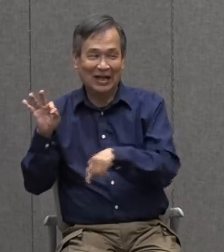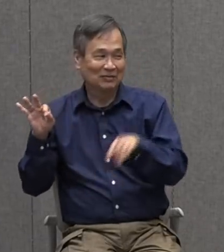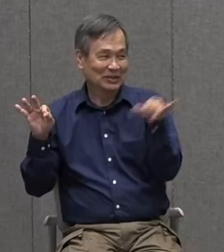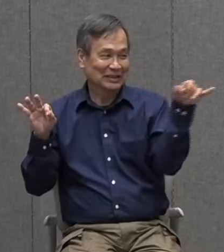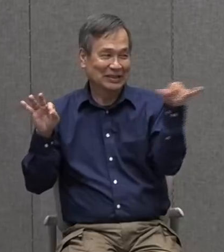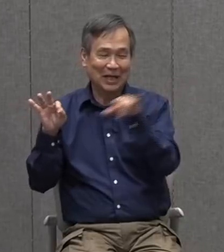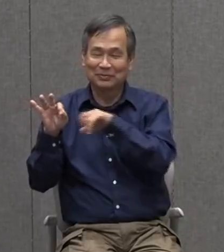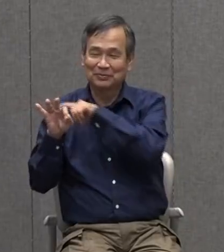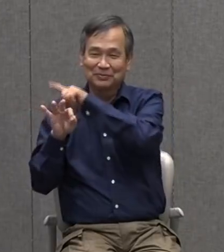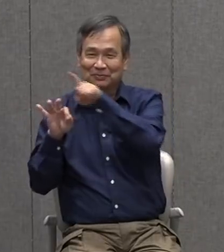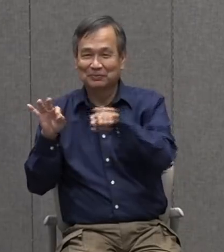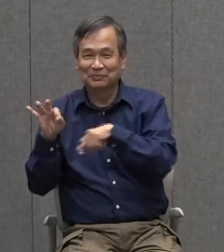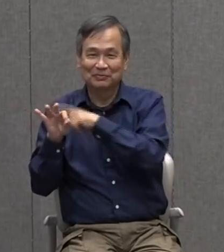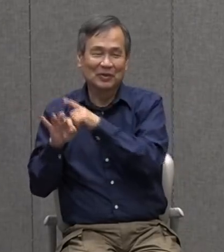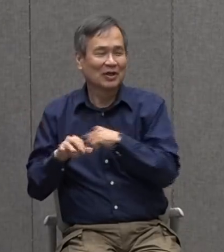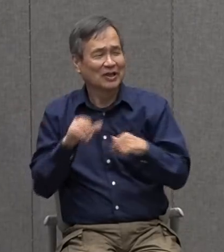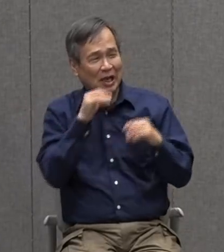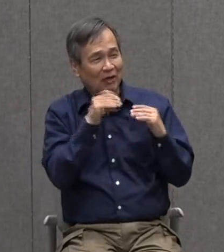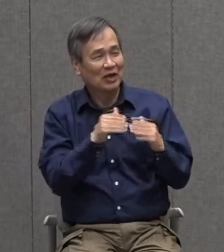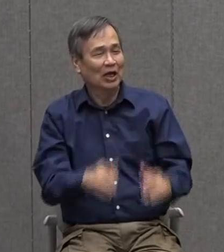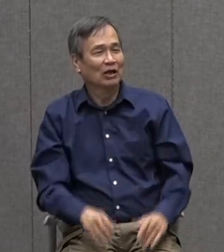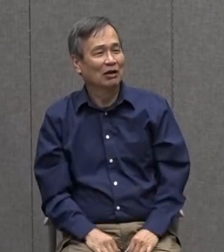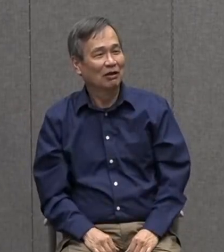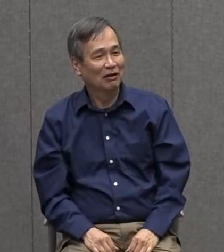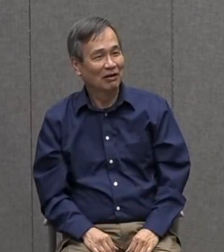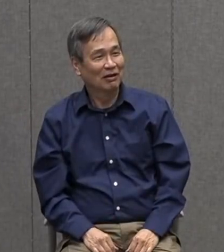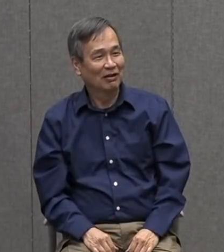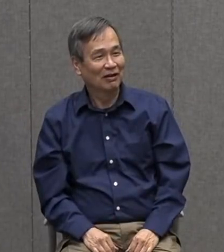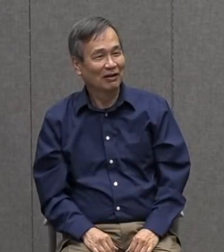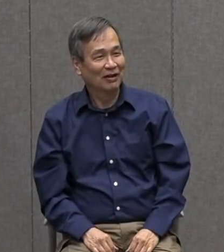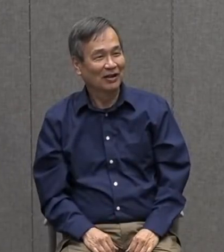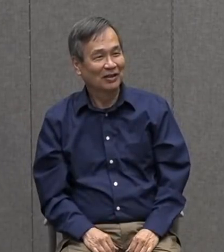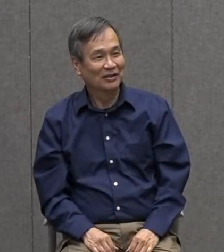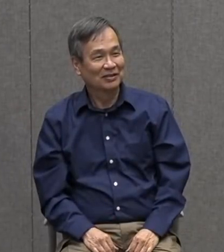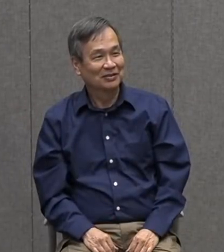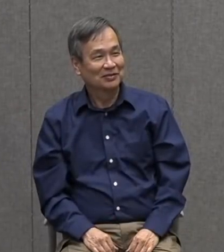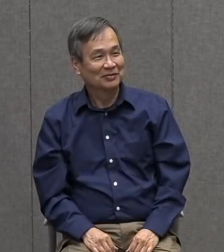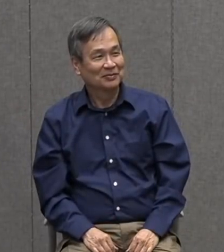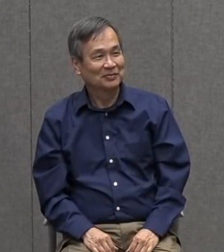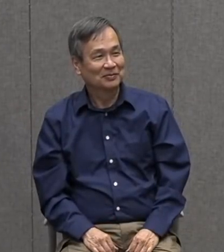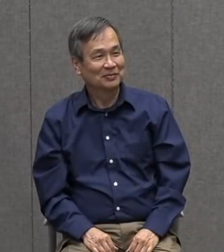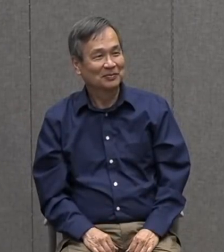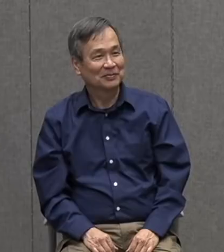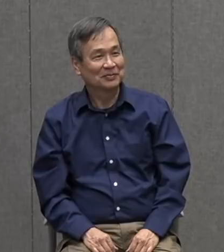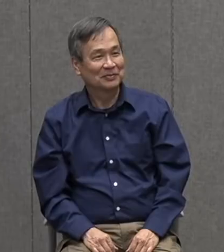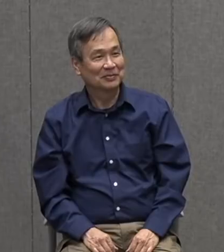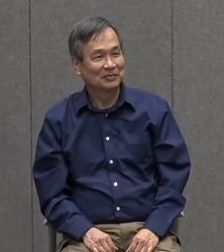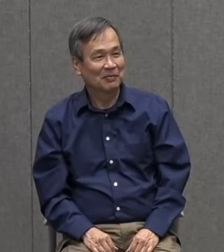Yes. That's not fair. Pick another color, that's kinda white. Ah, let's see.